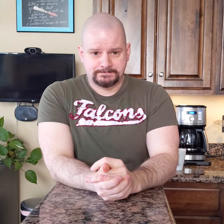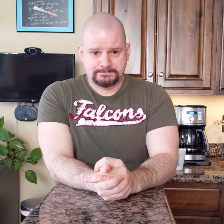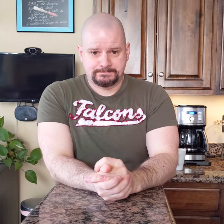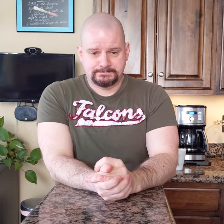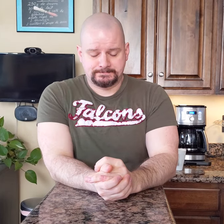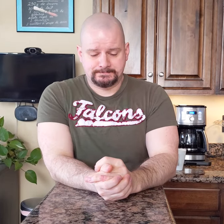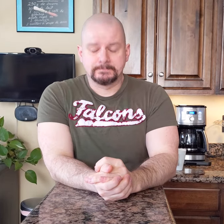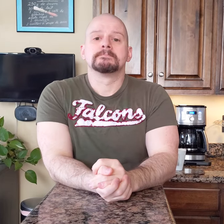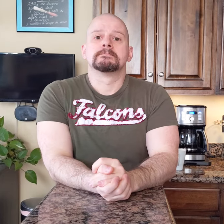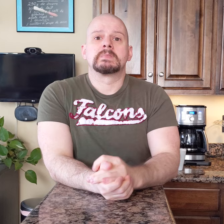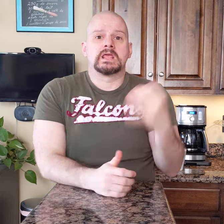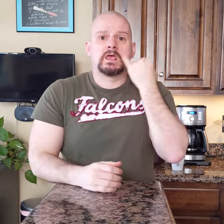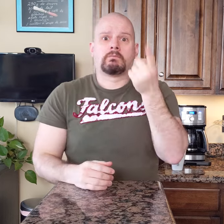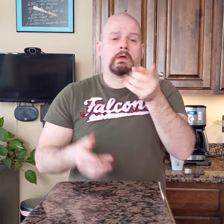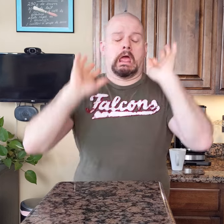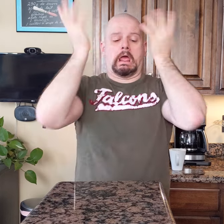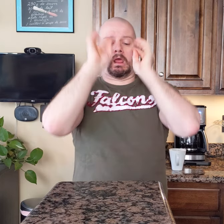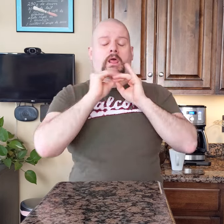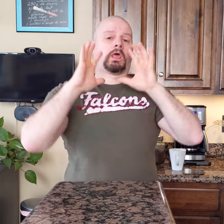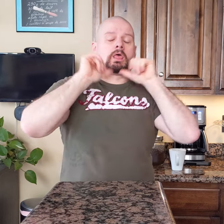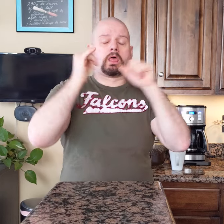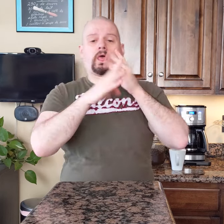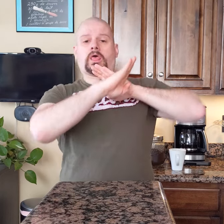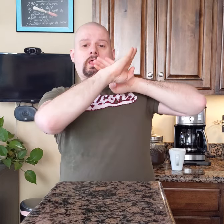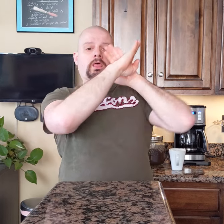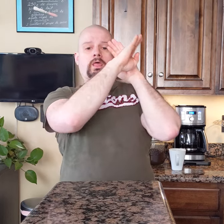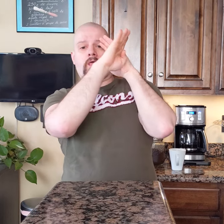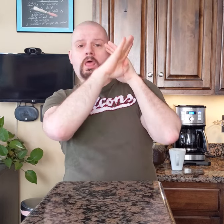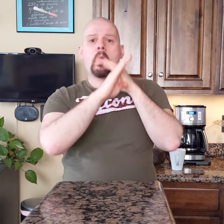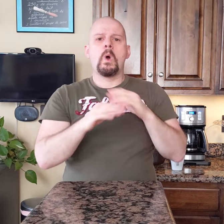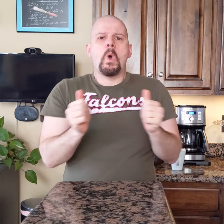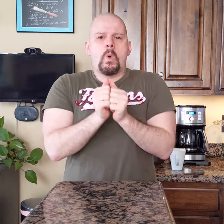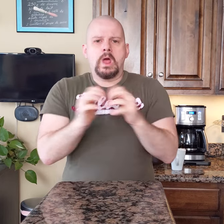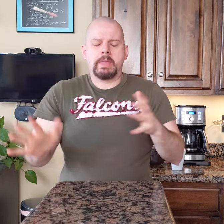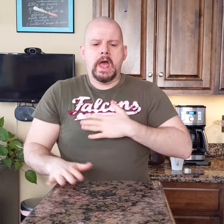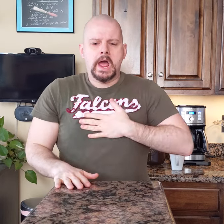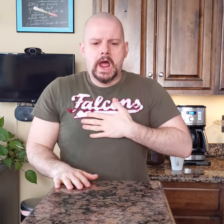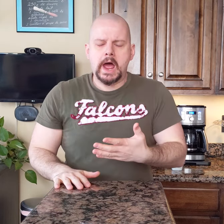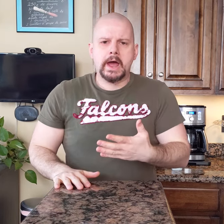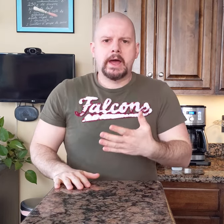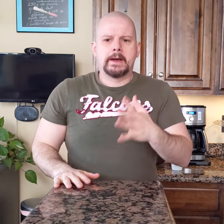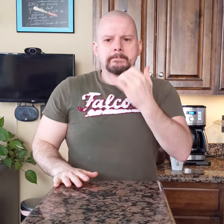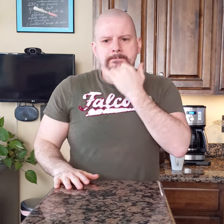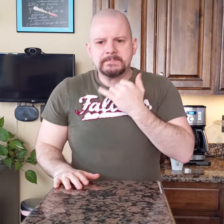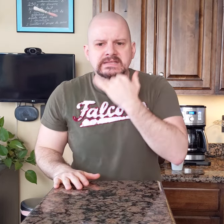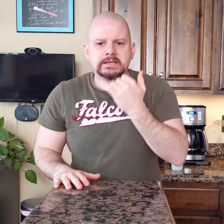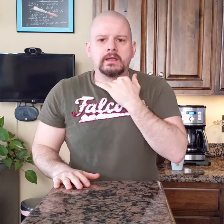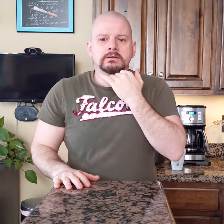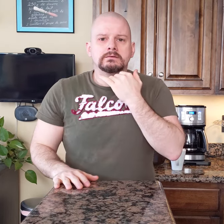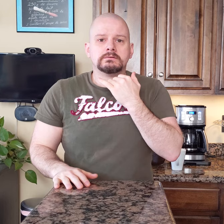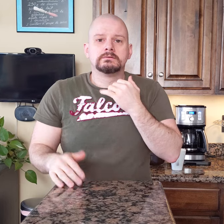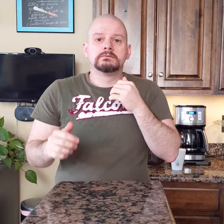If you are still defensive without acknowledging your mistakes,